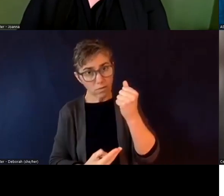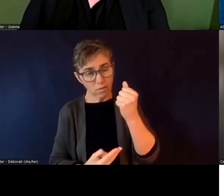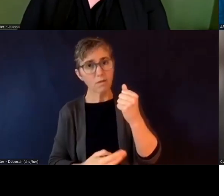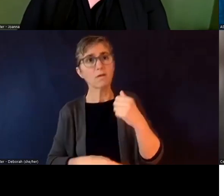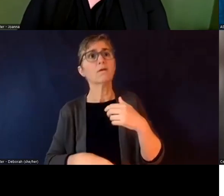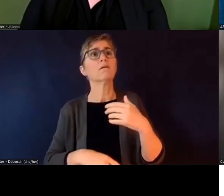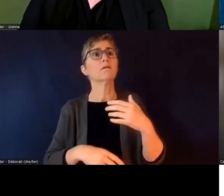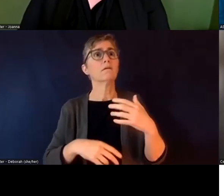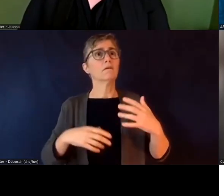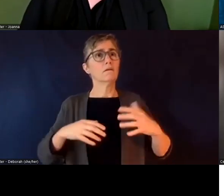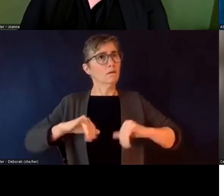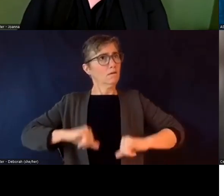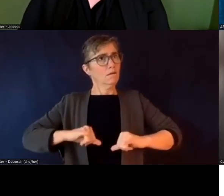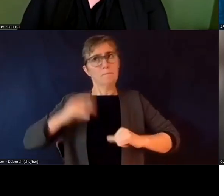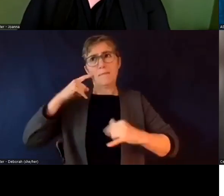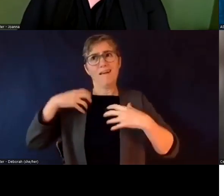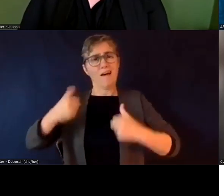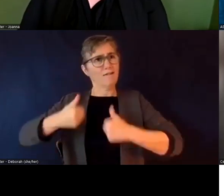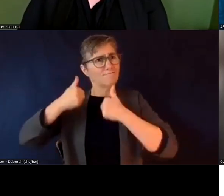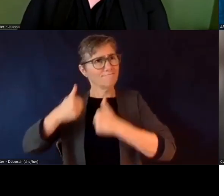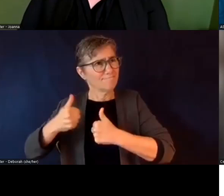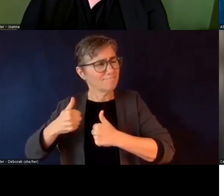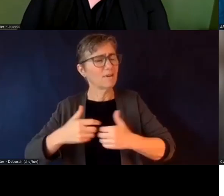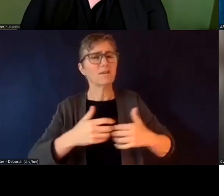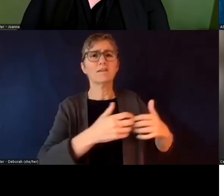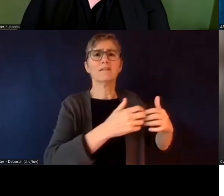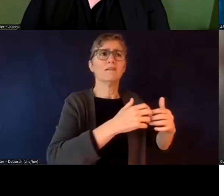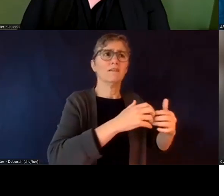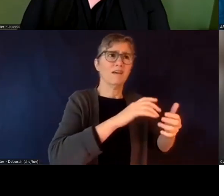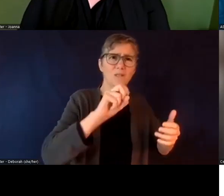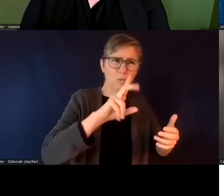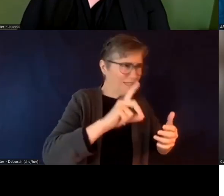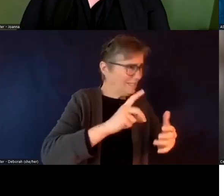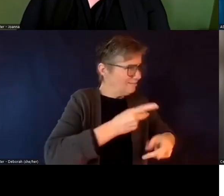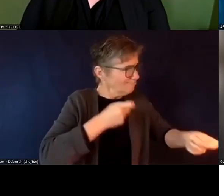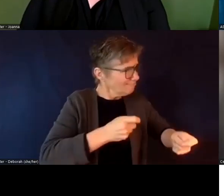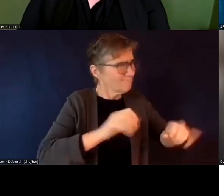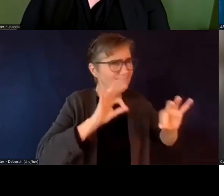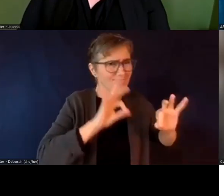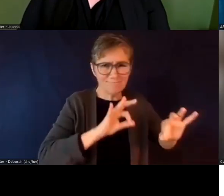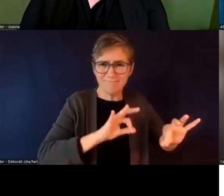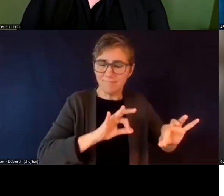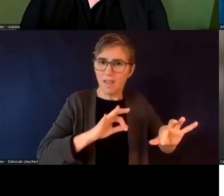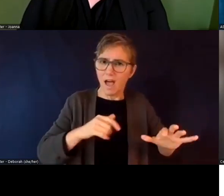to having a good job to making presentations in front of people, to getting married,